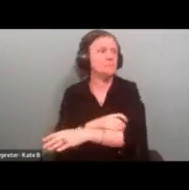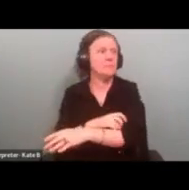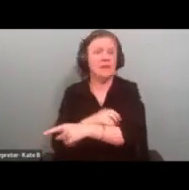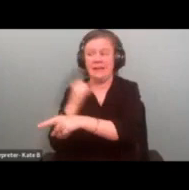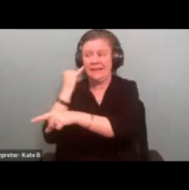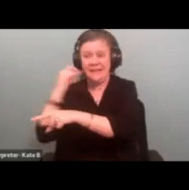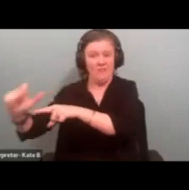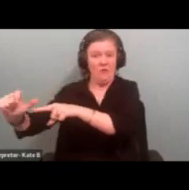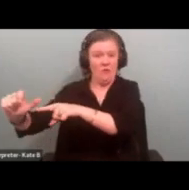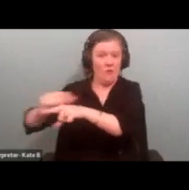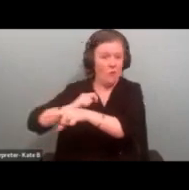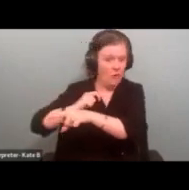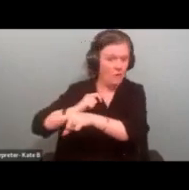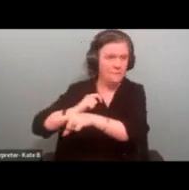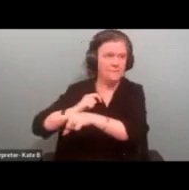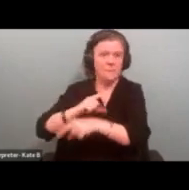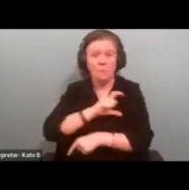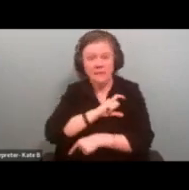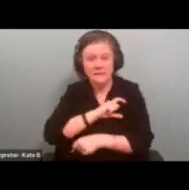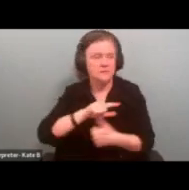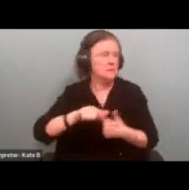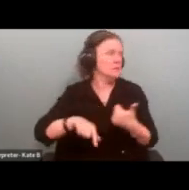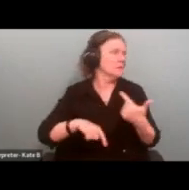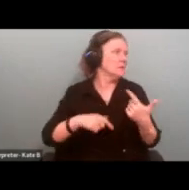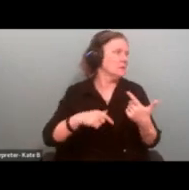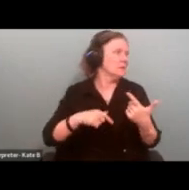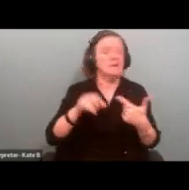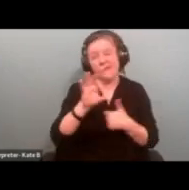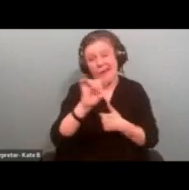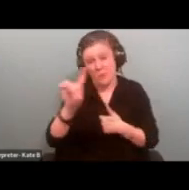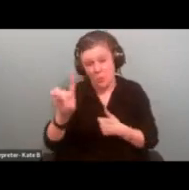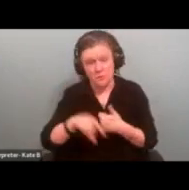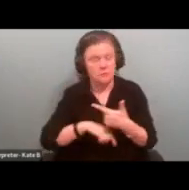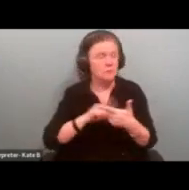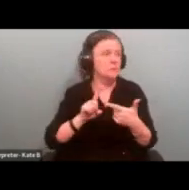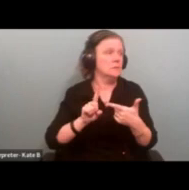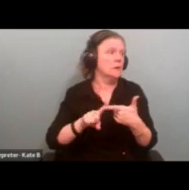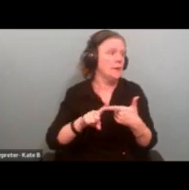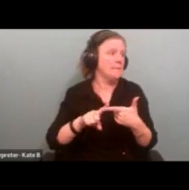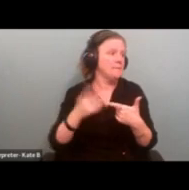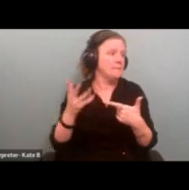out to the police, if you dial 911 If you call whomever it